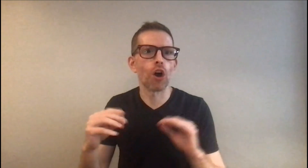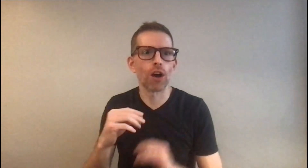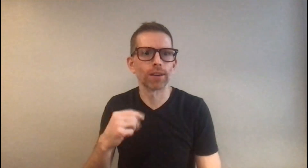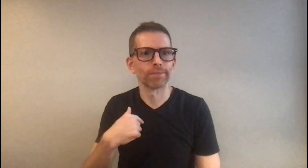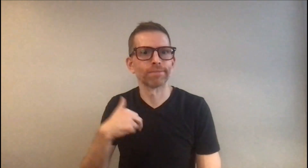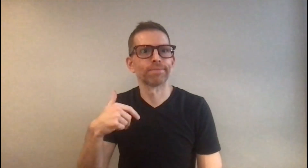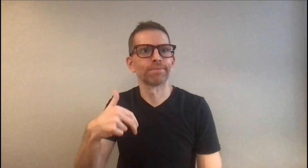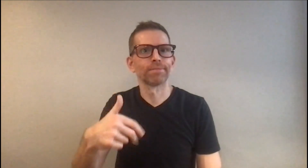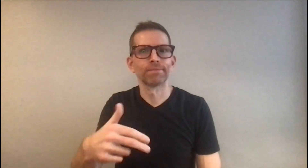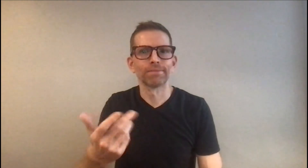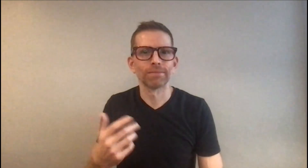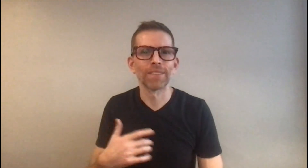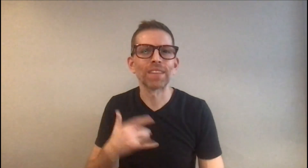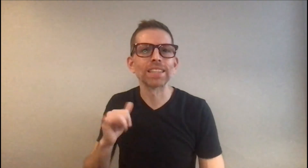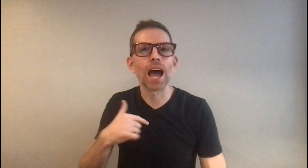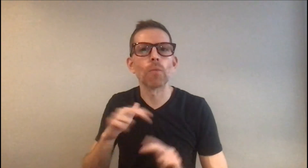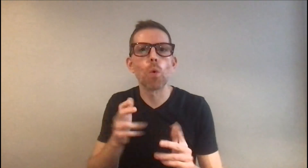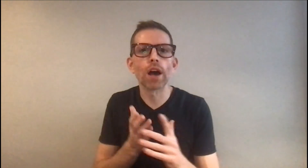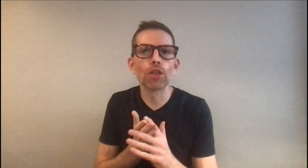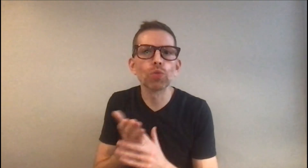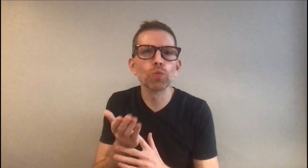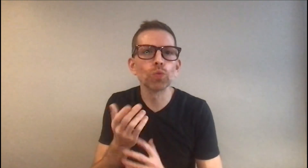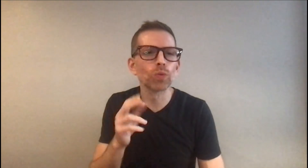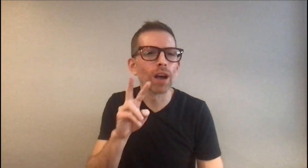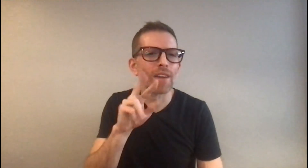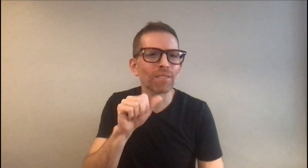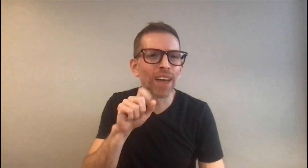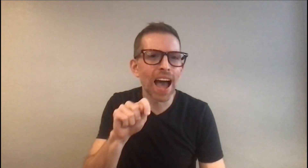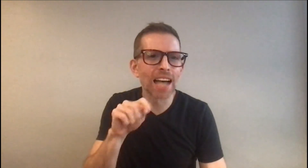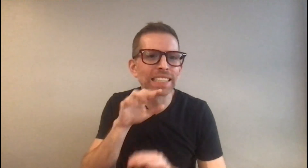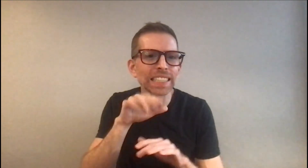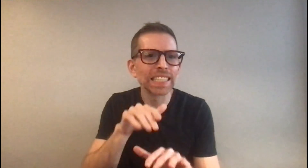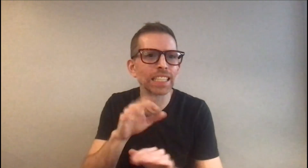of auditory information that I have no access to.